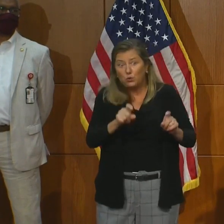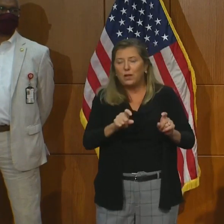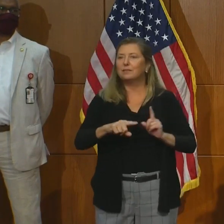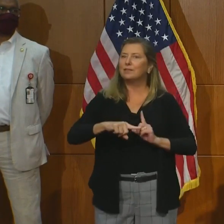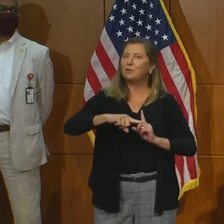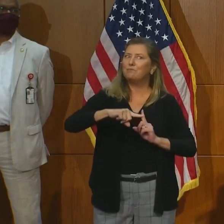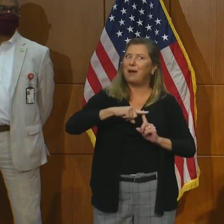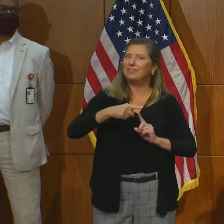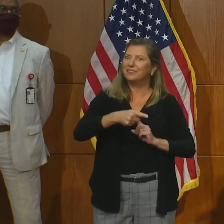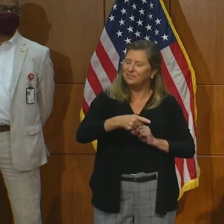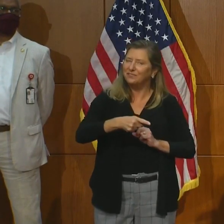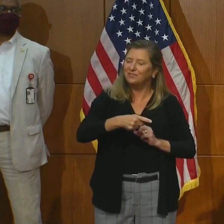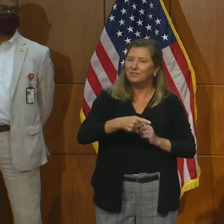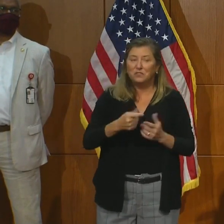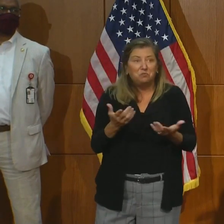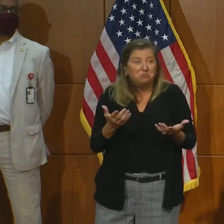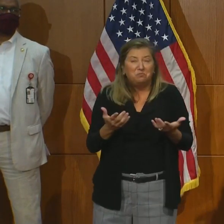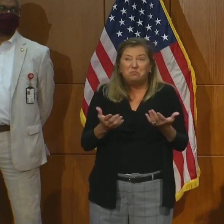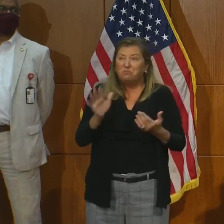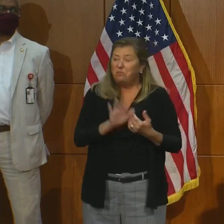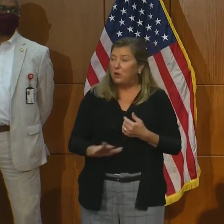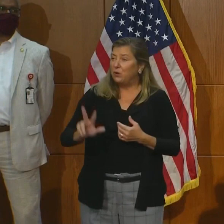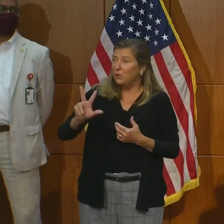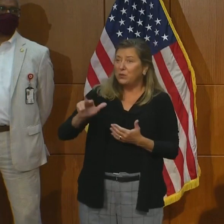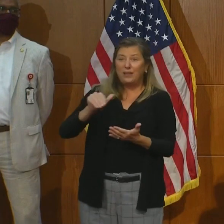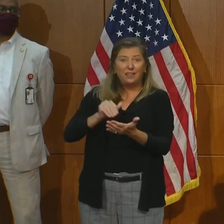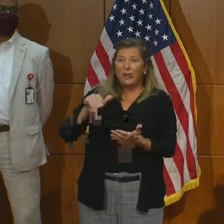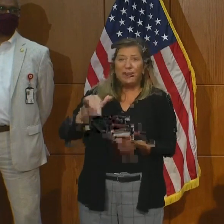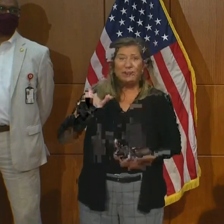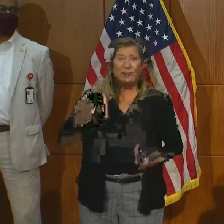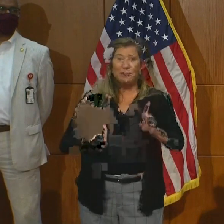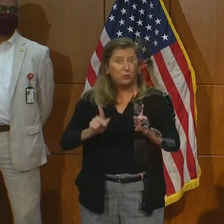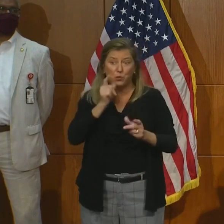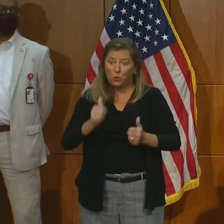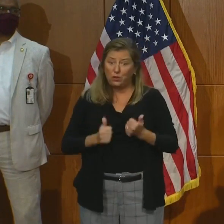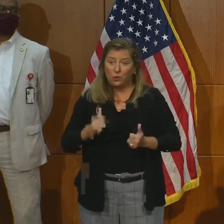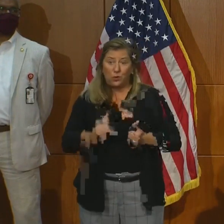VIRGINIANS CASES. BUT TODAY JUST ABOUT ONE PER CENT OF